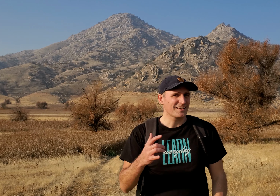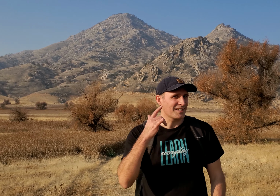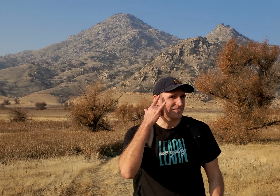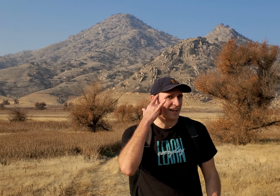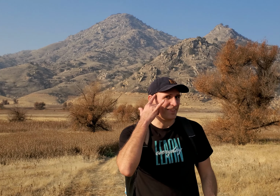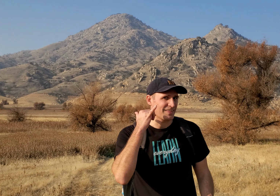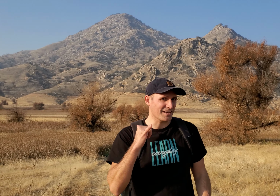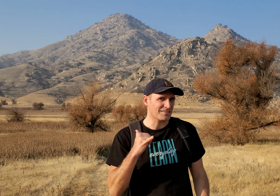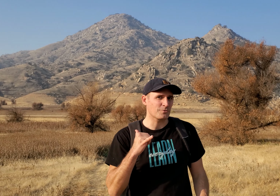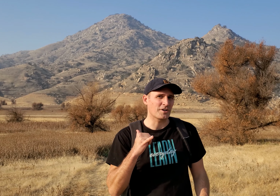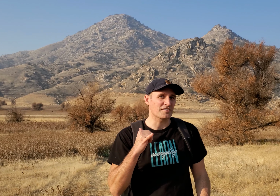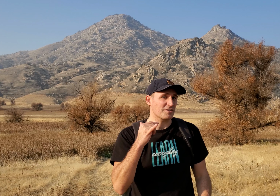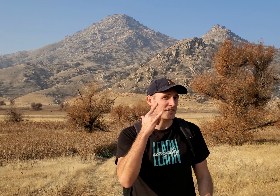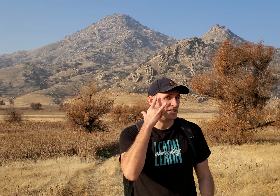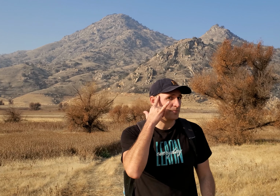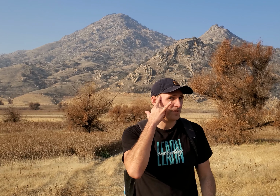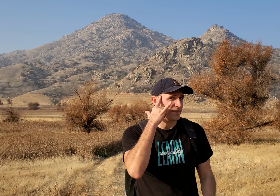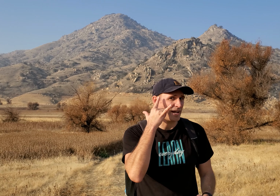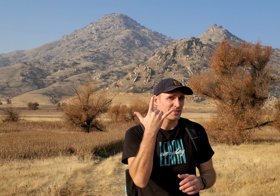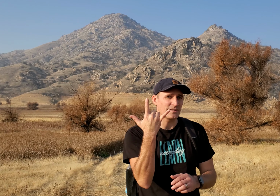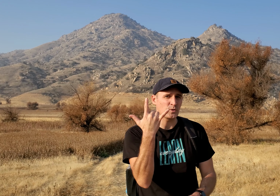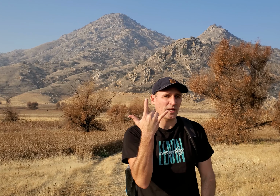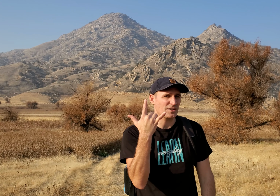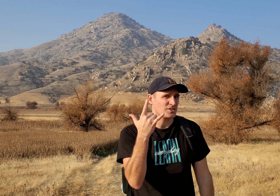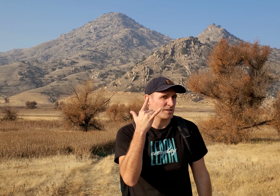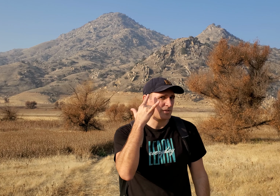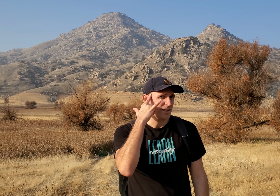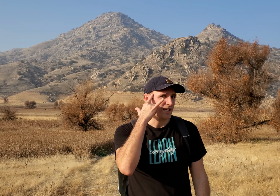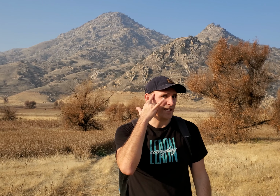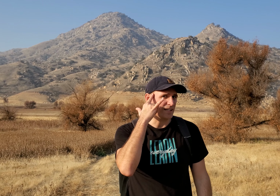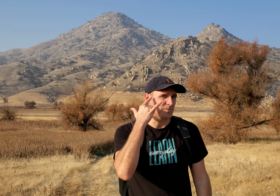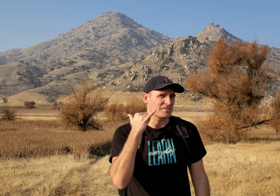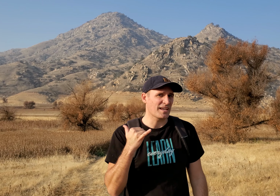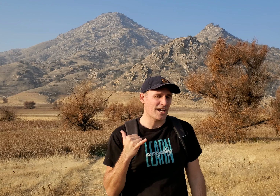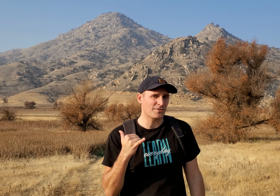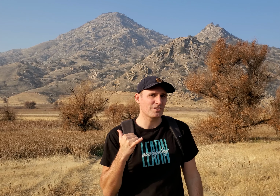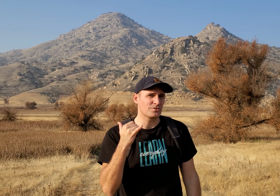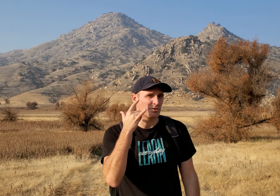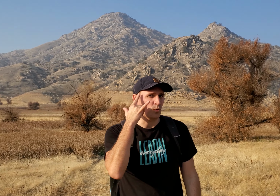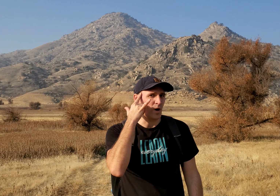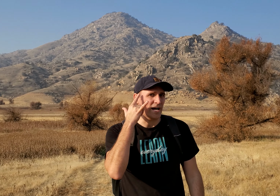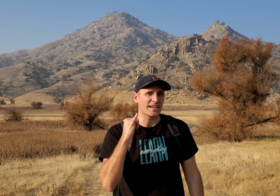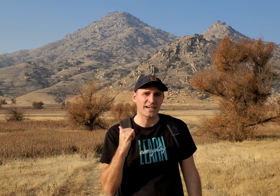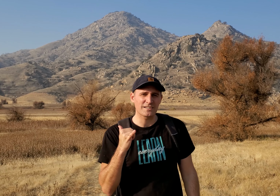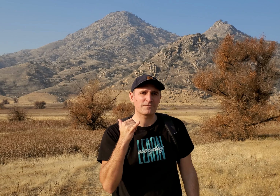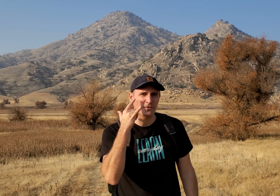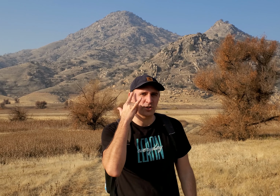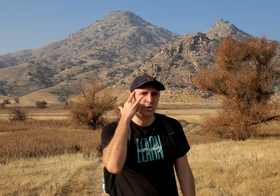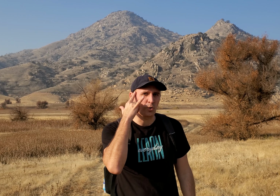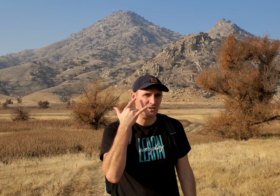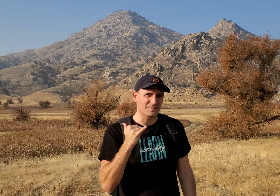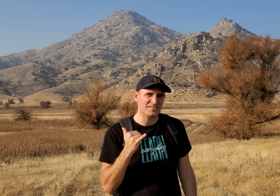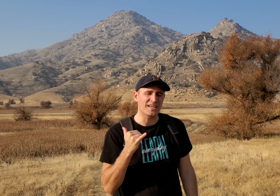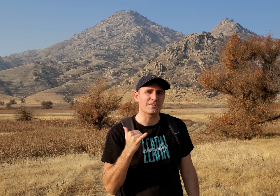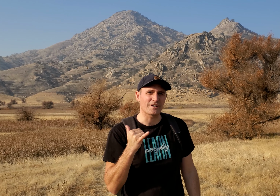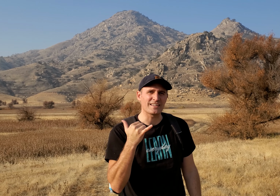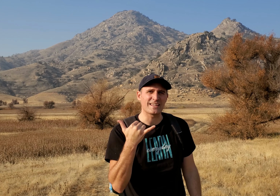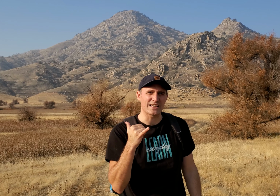is like this where it starts off with the I love you handshape and it comes down into a y kind of for the golden state right yellow,